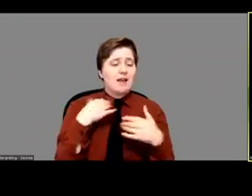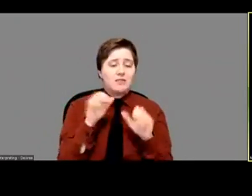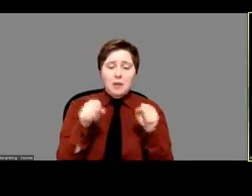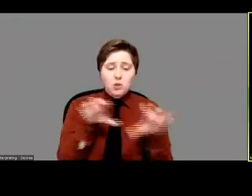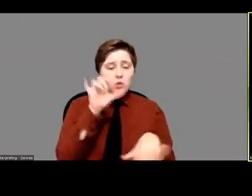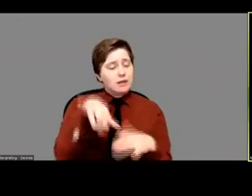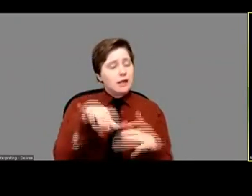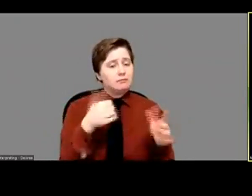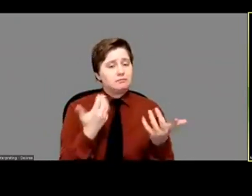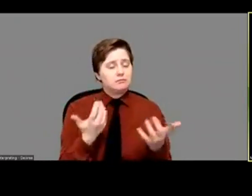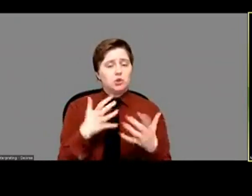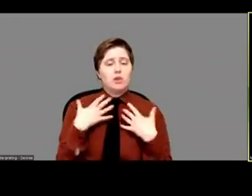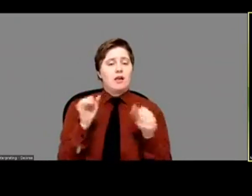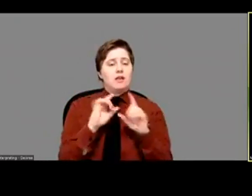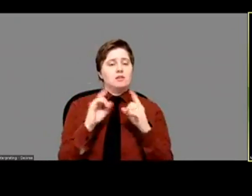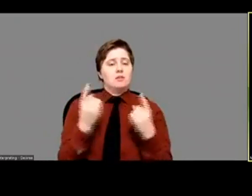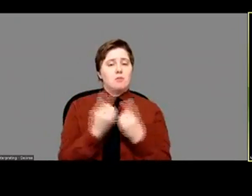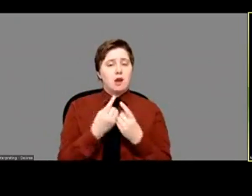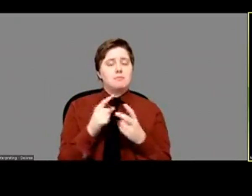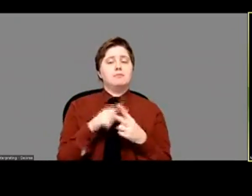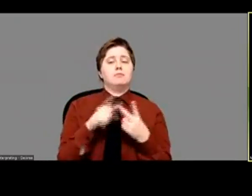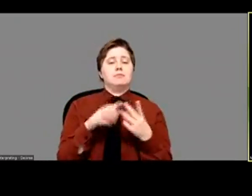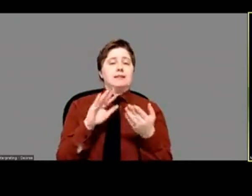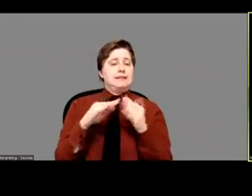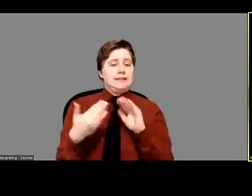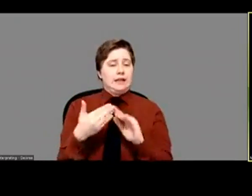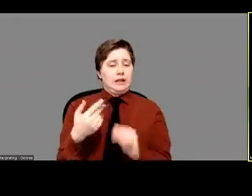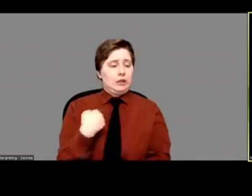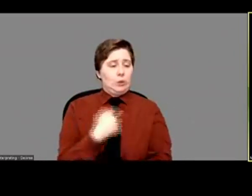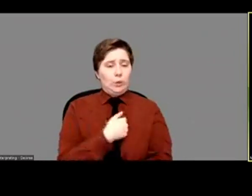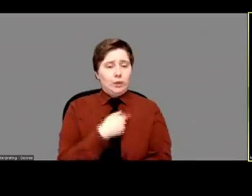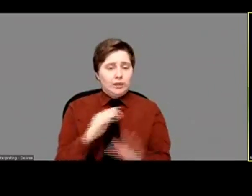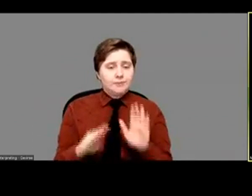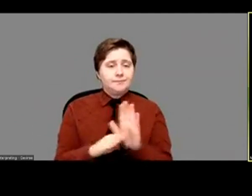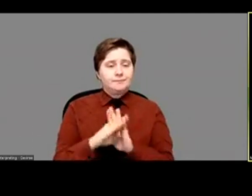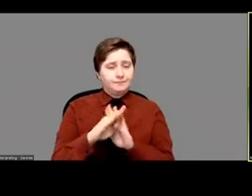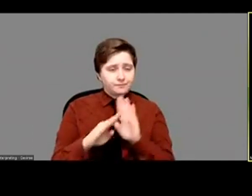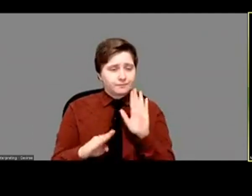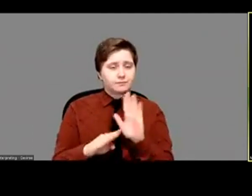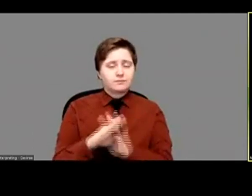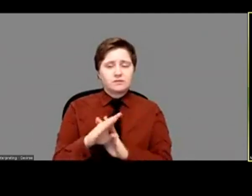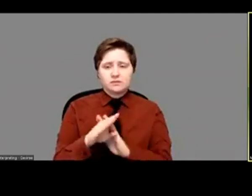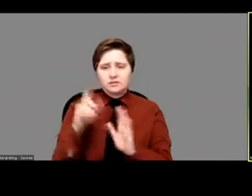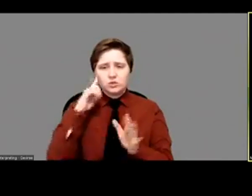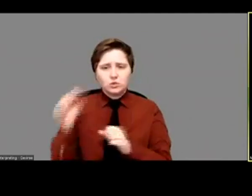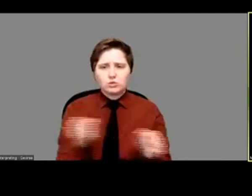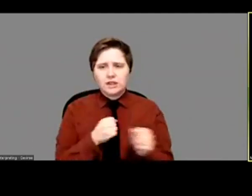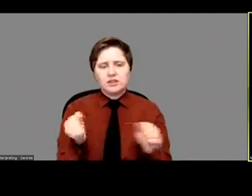And so the health Department in the city are developing a strategy